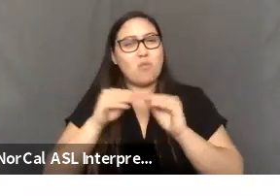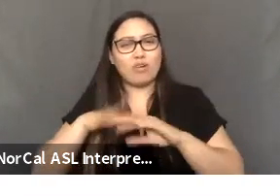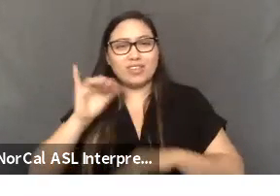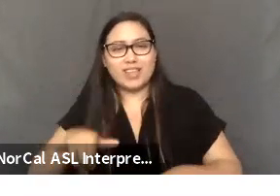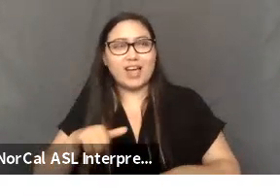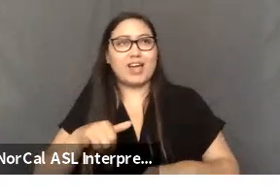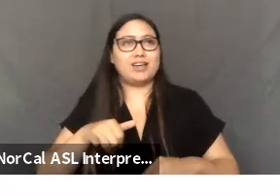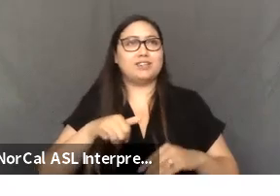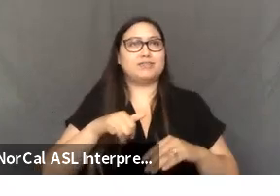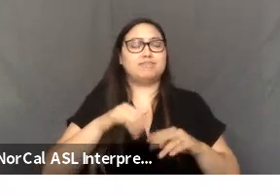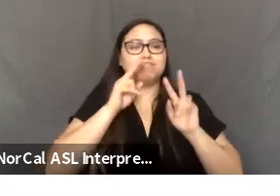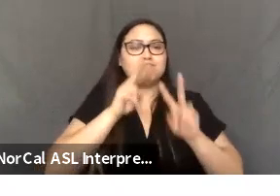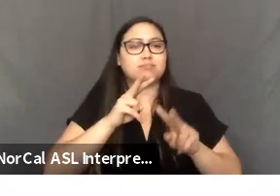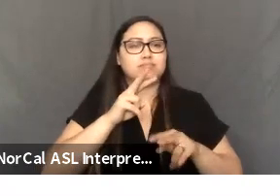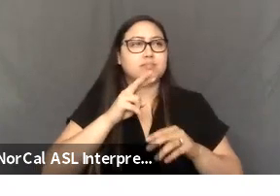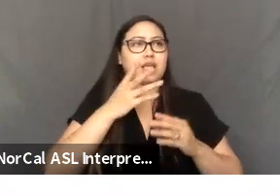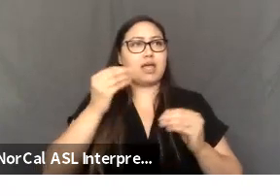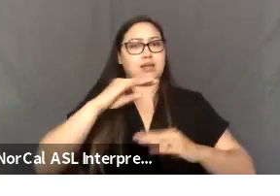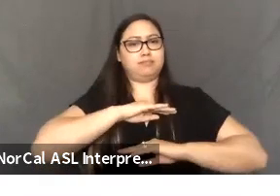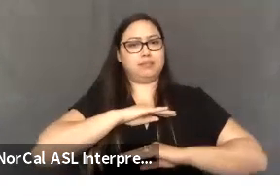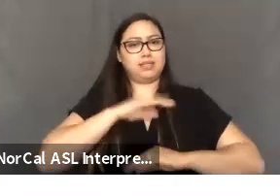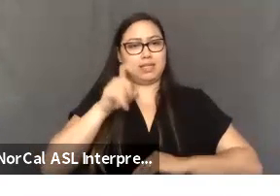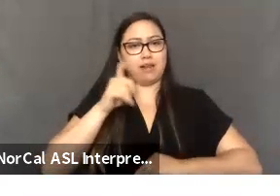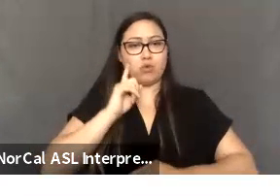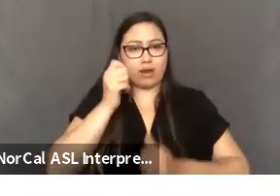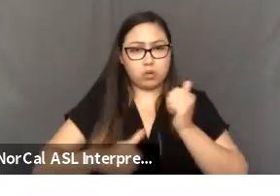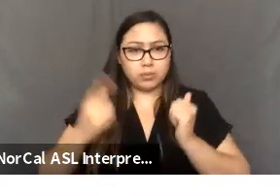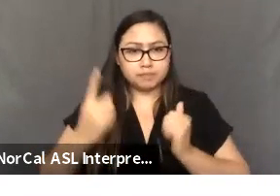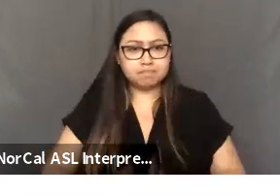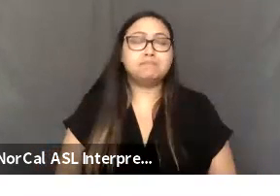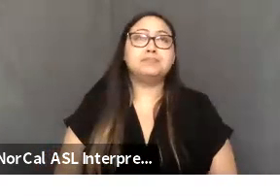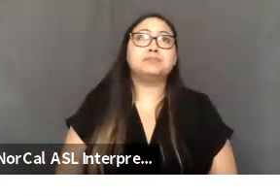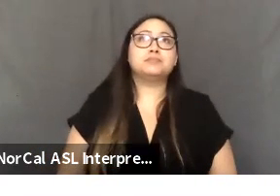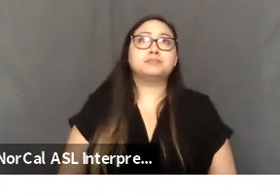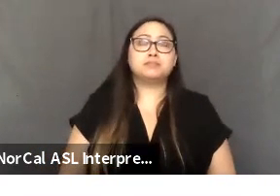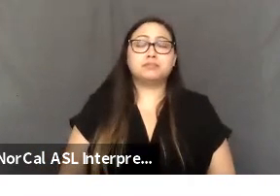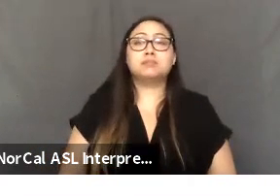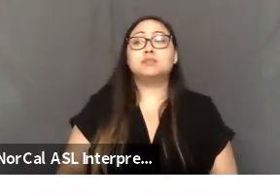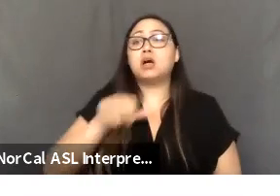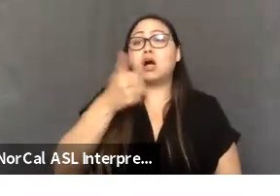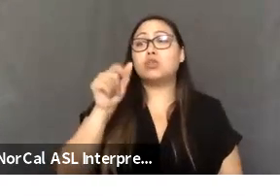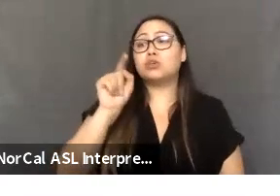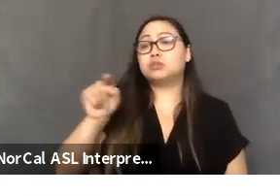patient populations. Others described additional responsibilities that really were more narrow